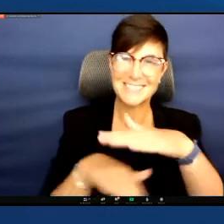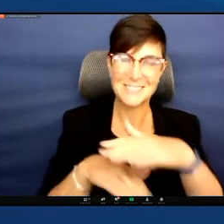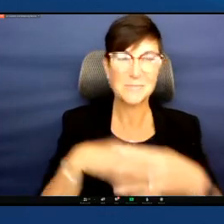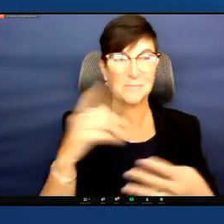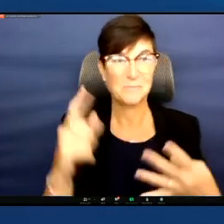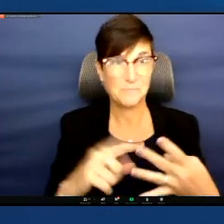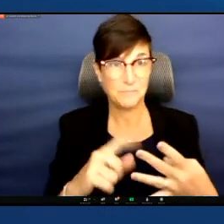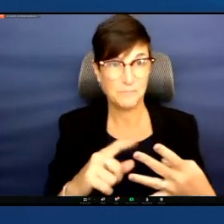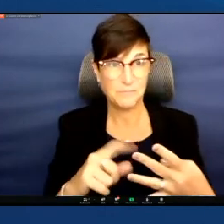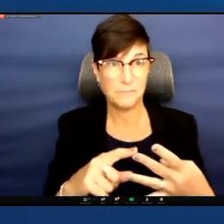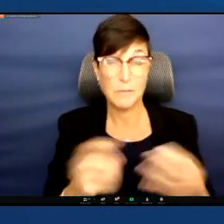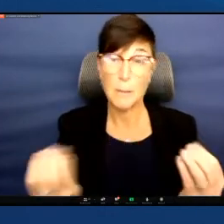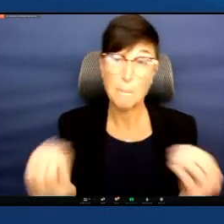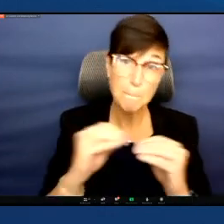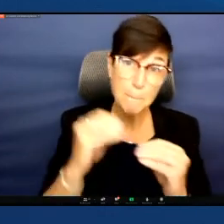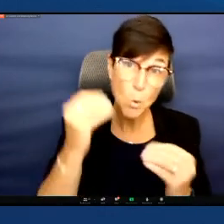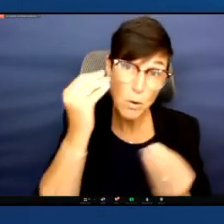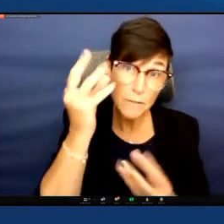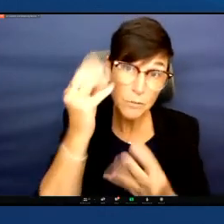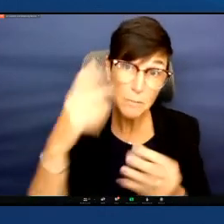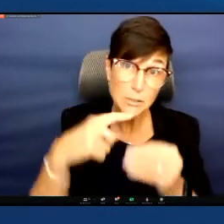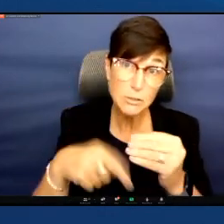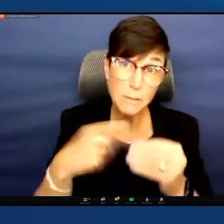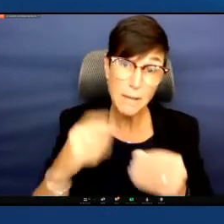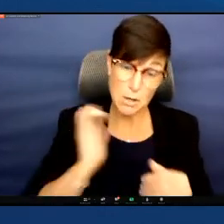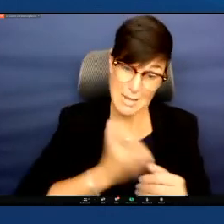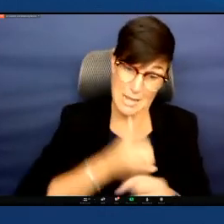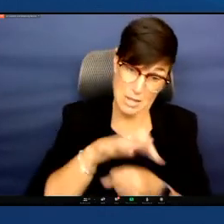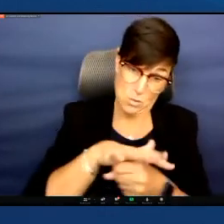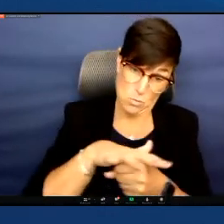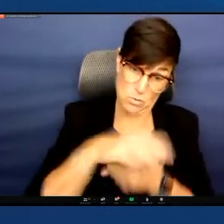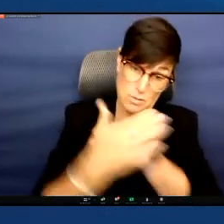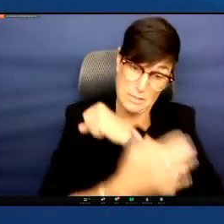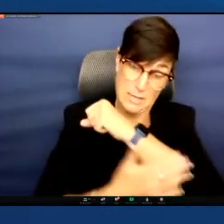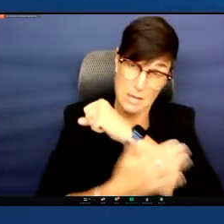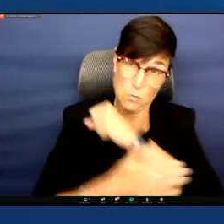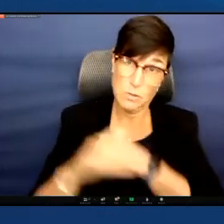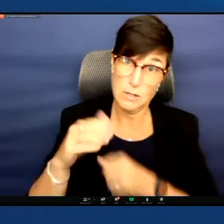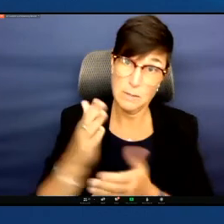more information about the county's budget. After that, we'll take a closer look at the county's